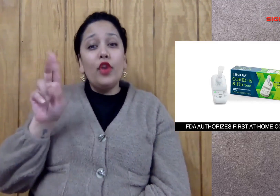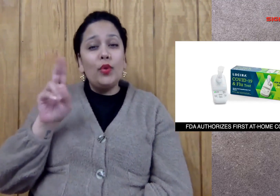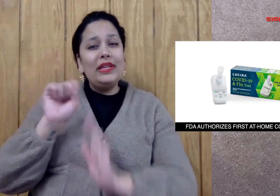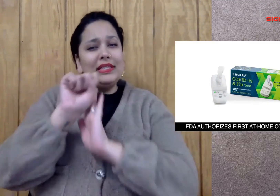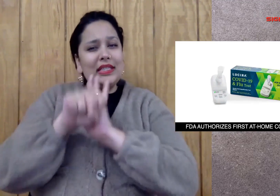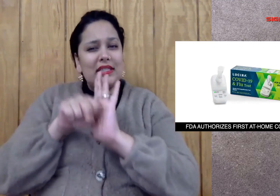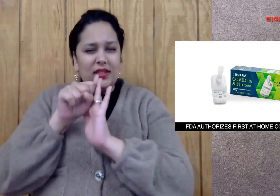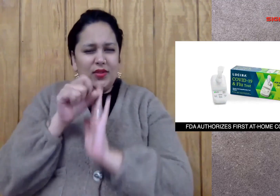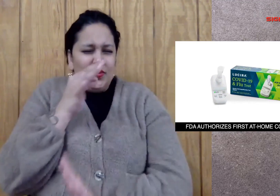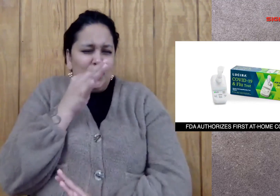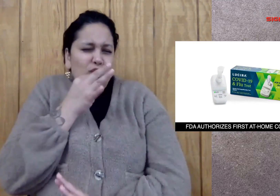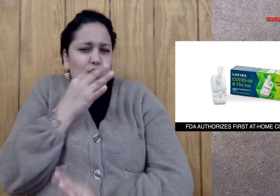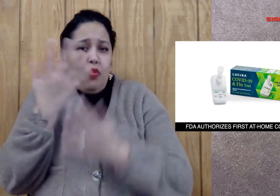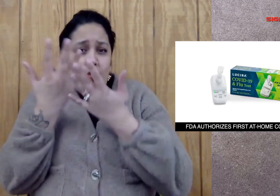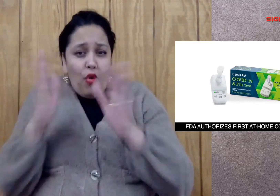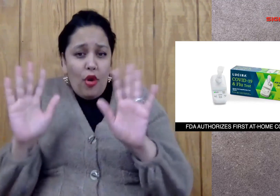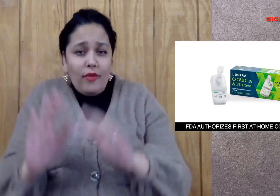Flu season is just about over.